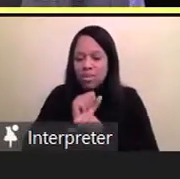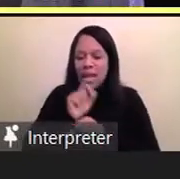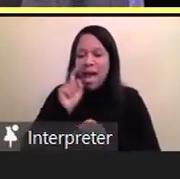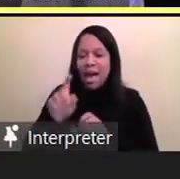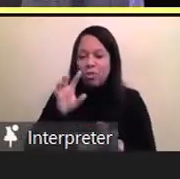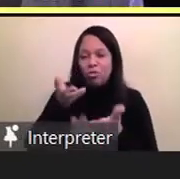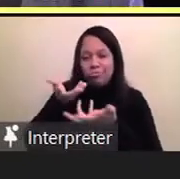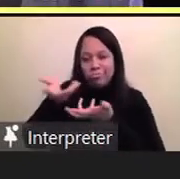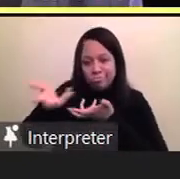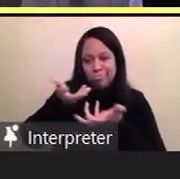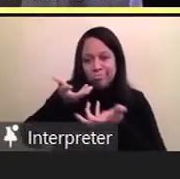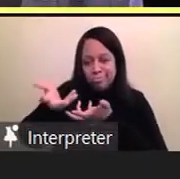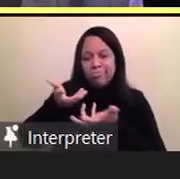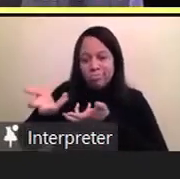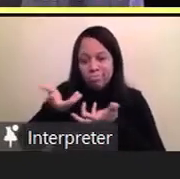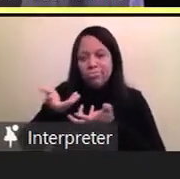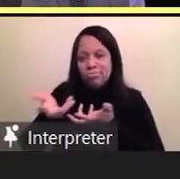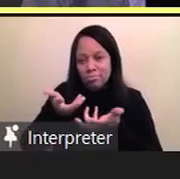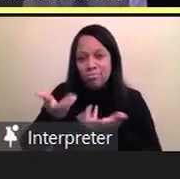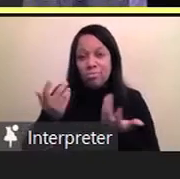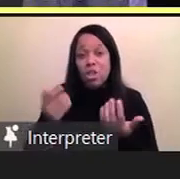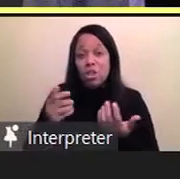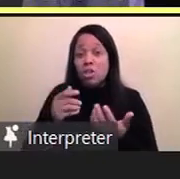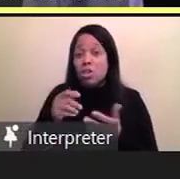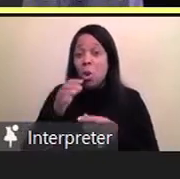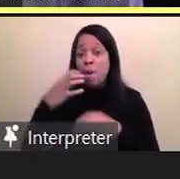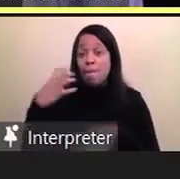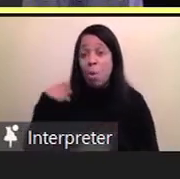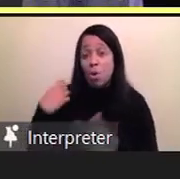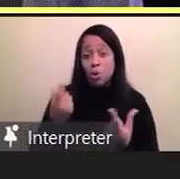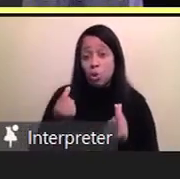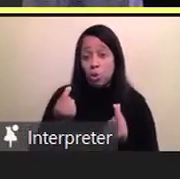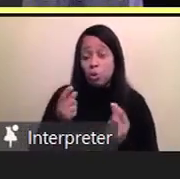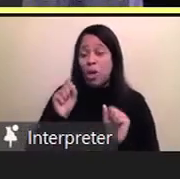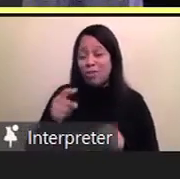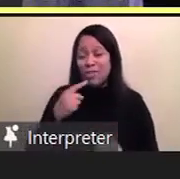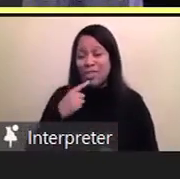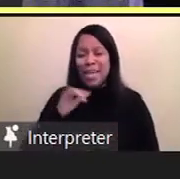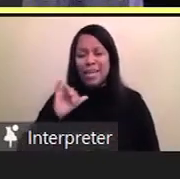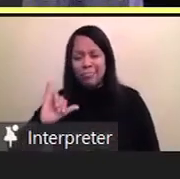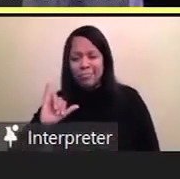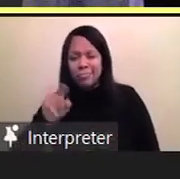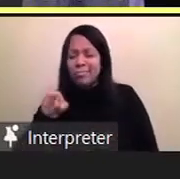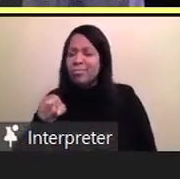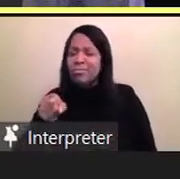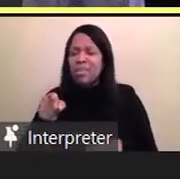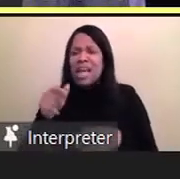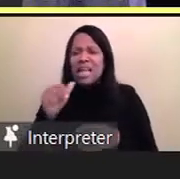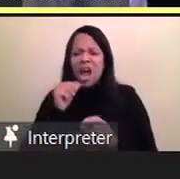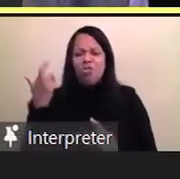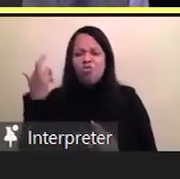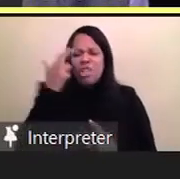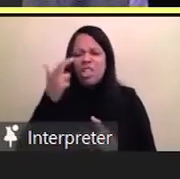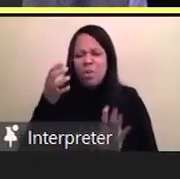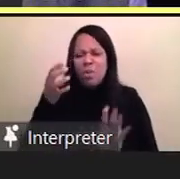So what you must do is say to Sally, Sally, we don't think that's reasonable to put you in a totally different area. We really don't have another area.